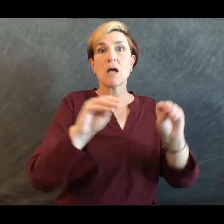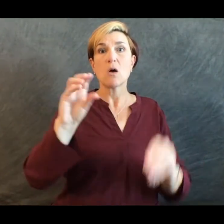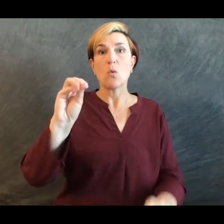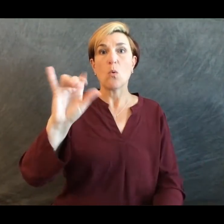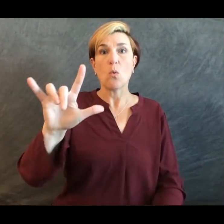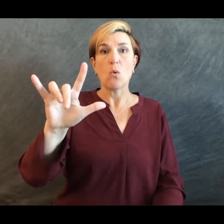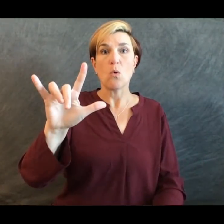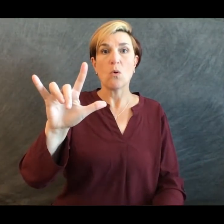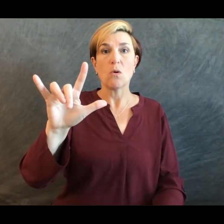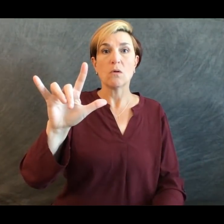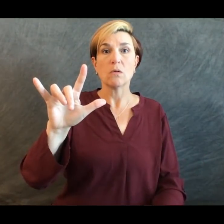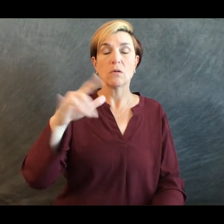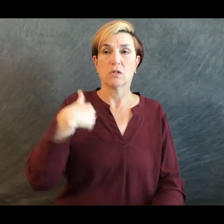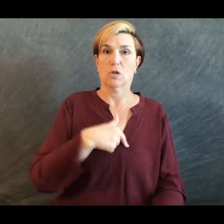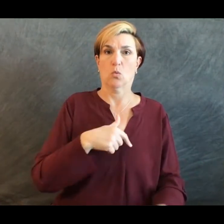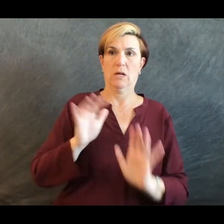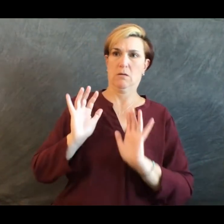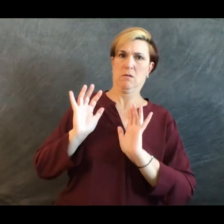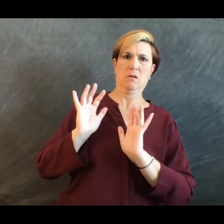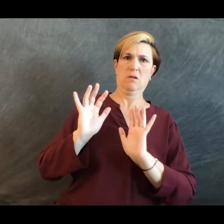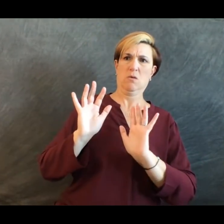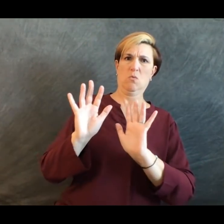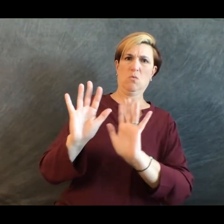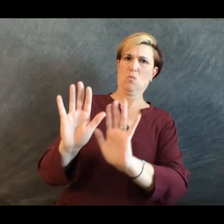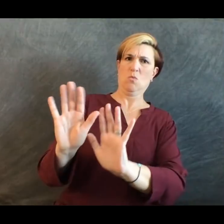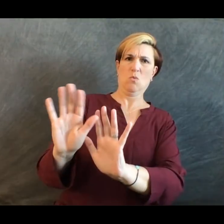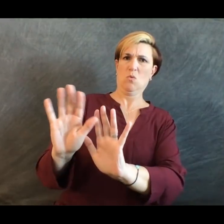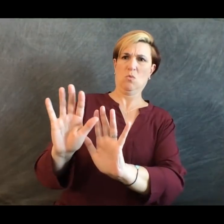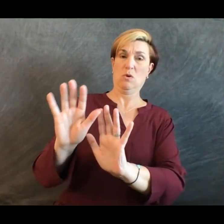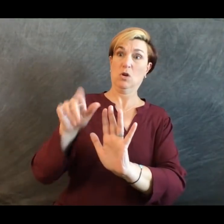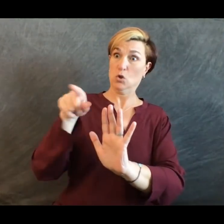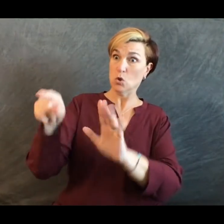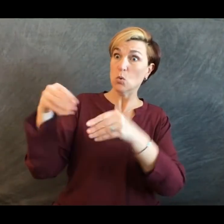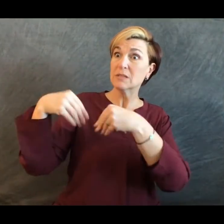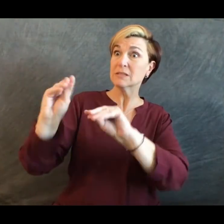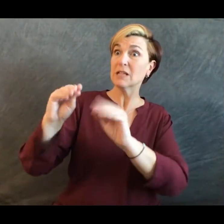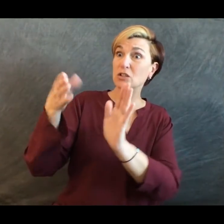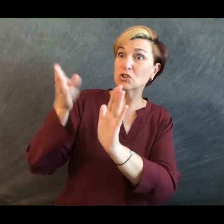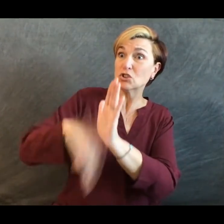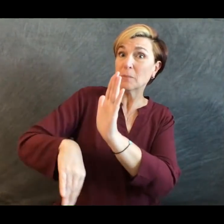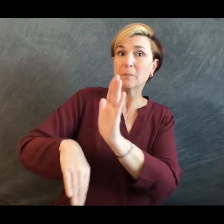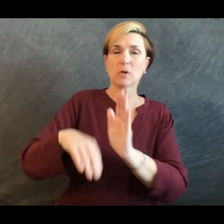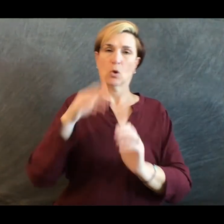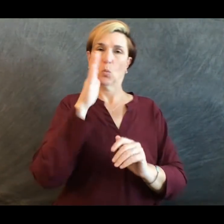to hurt our incredible industry actually the largest producer in the world now so